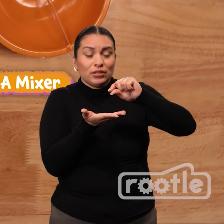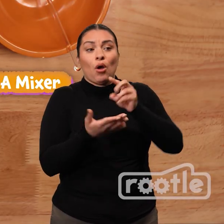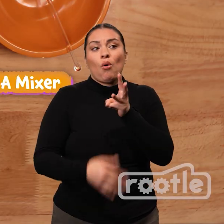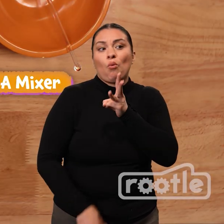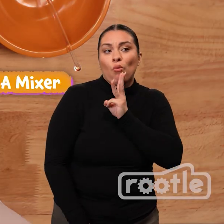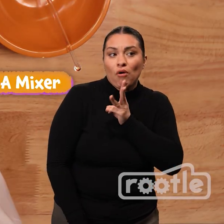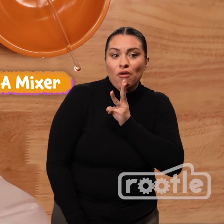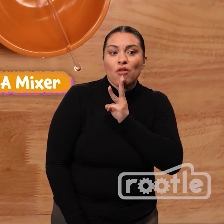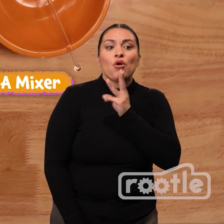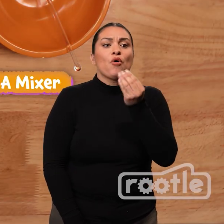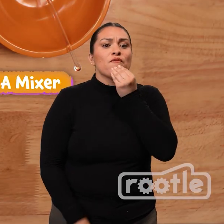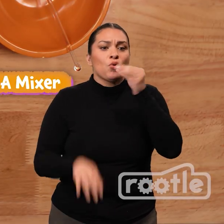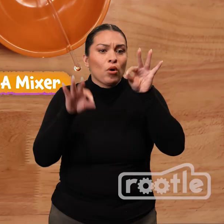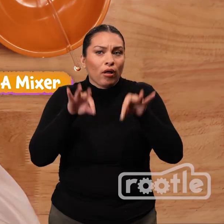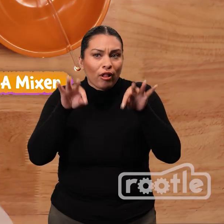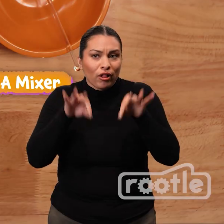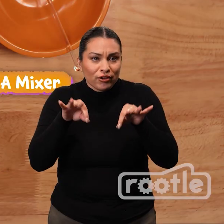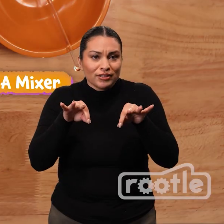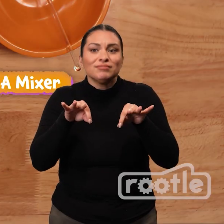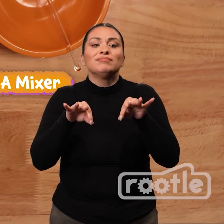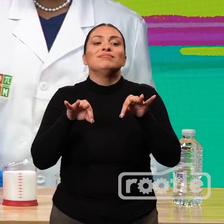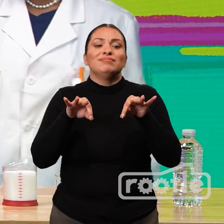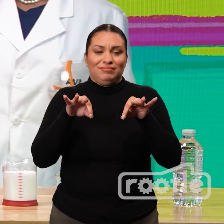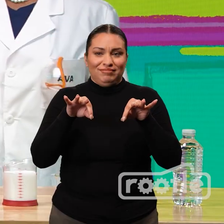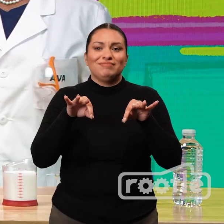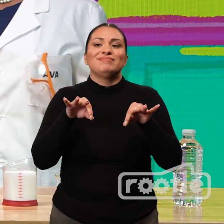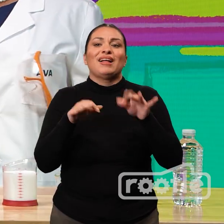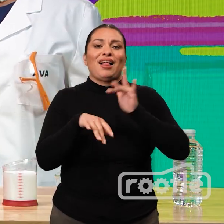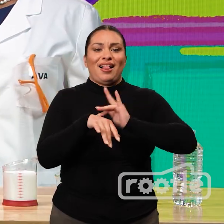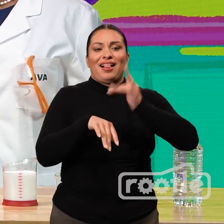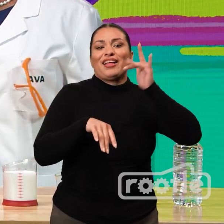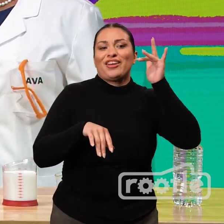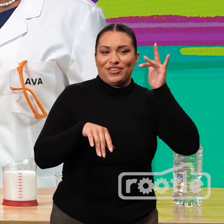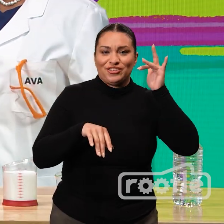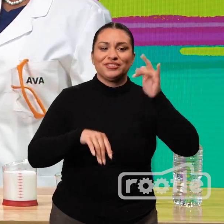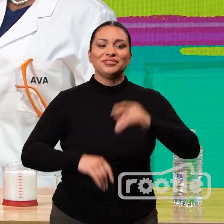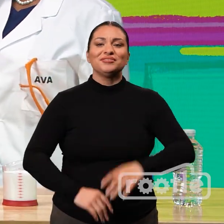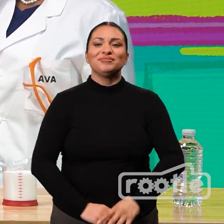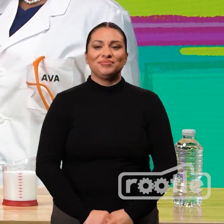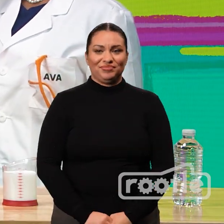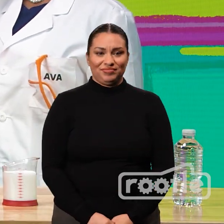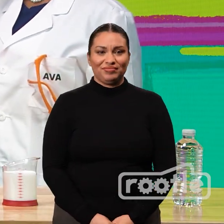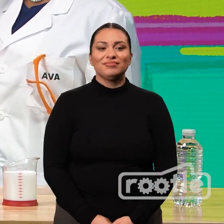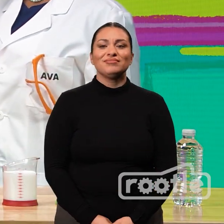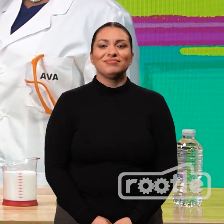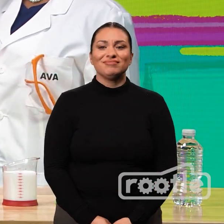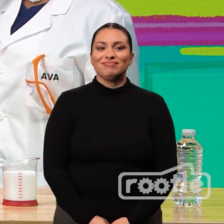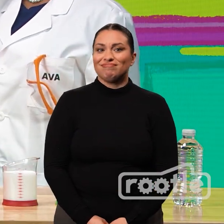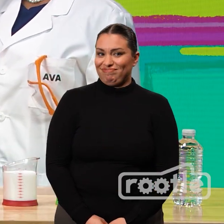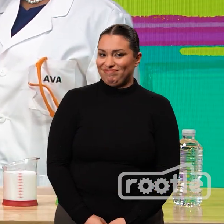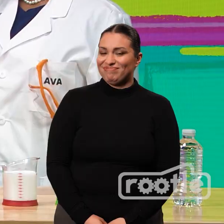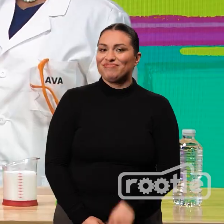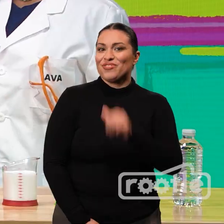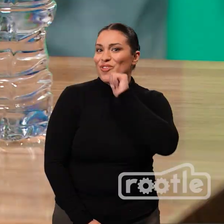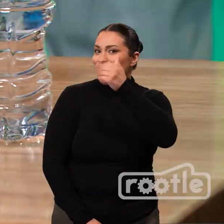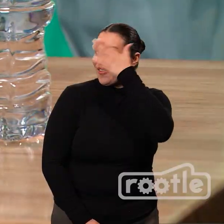soda, food coloring, and water. Oh, and glitter. Don't forget the glitter.